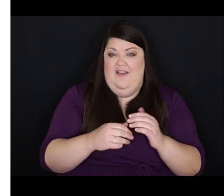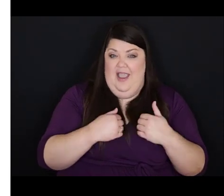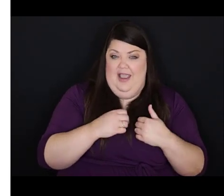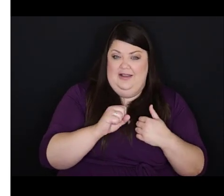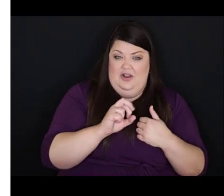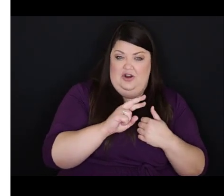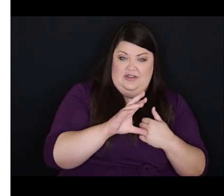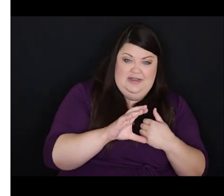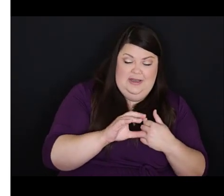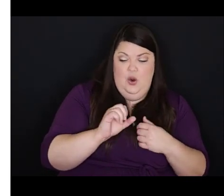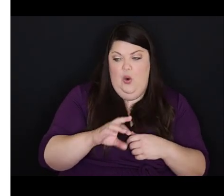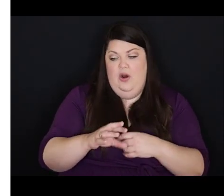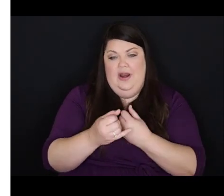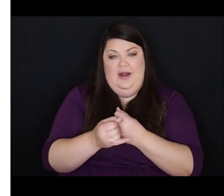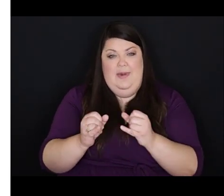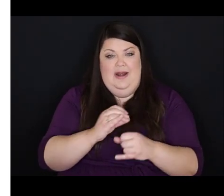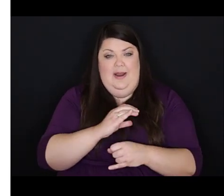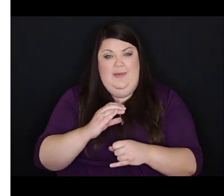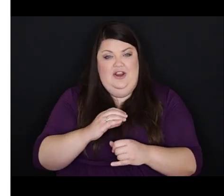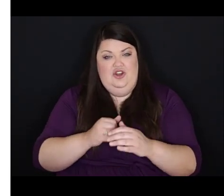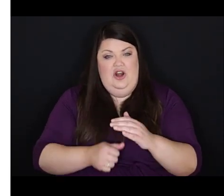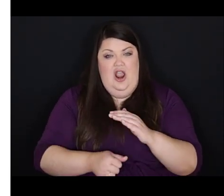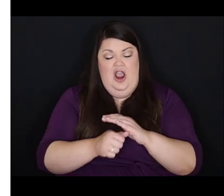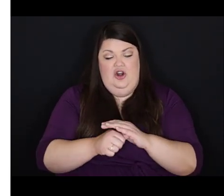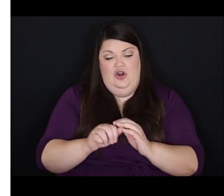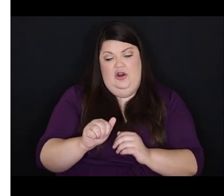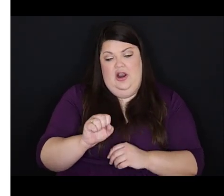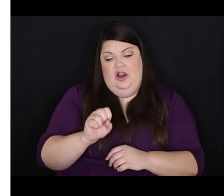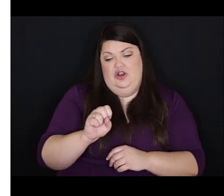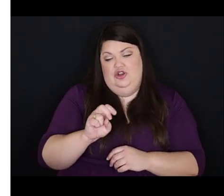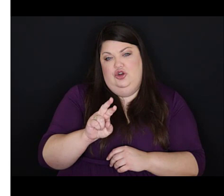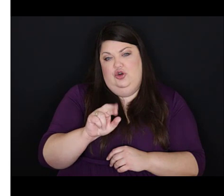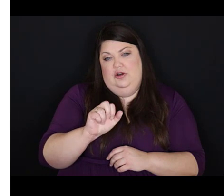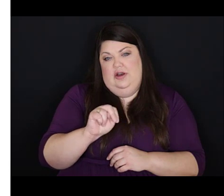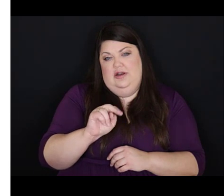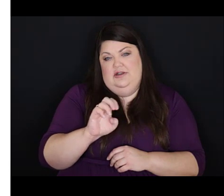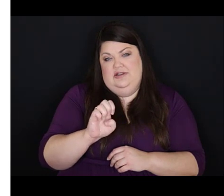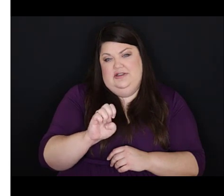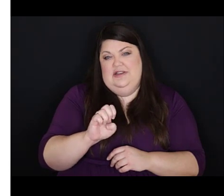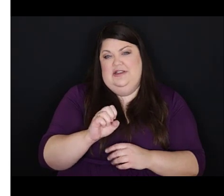an independent commission under the Assurance Section of the VR portion of the State Plan,